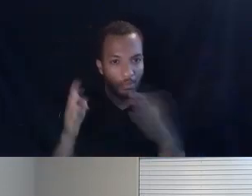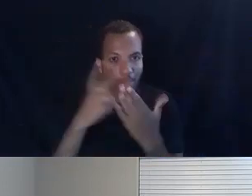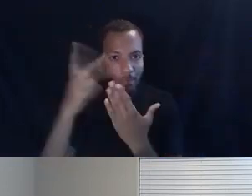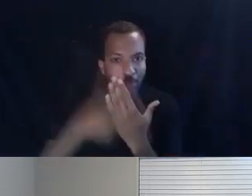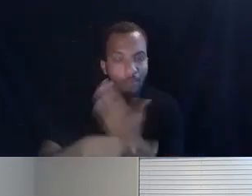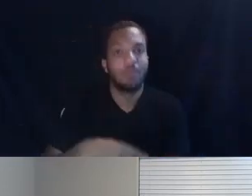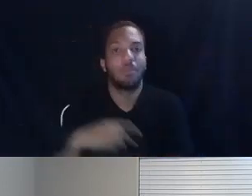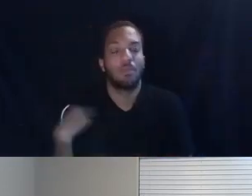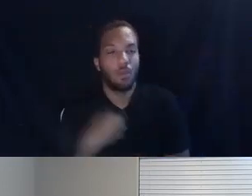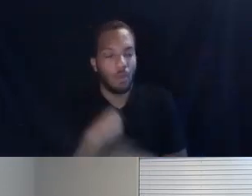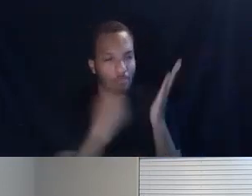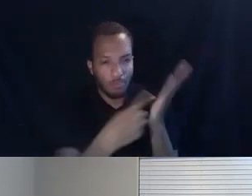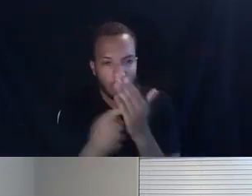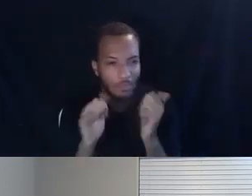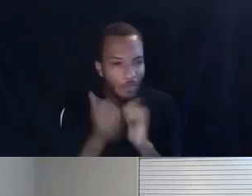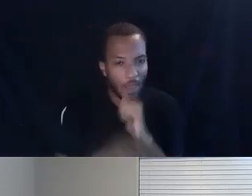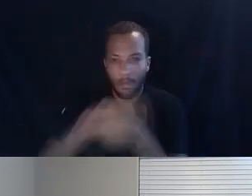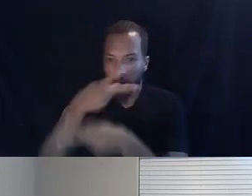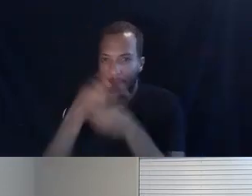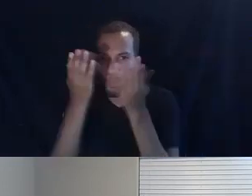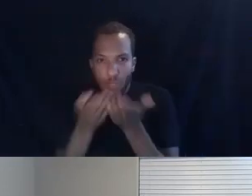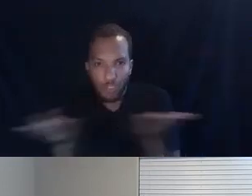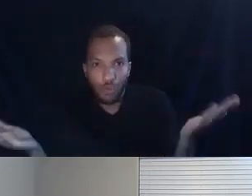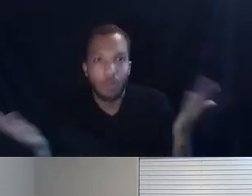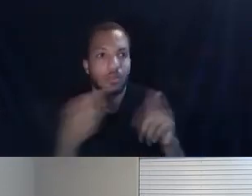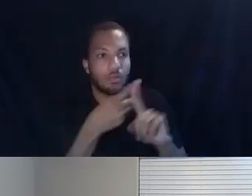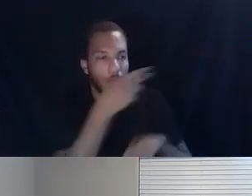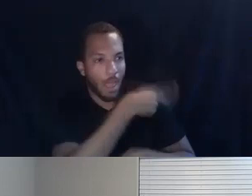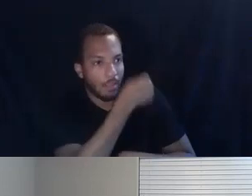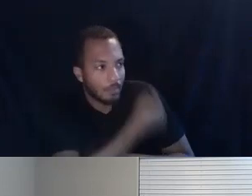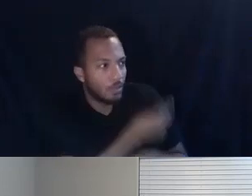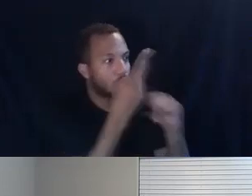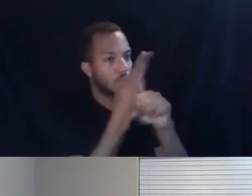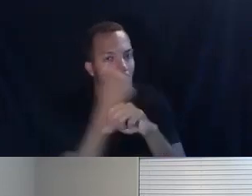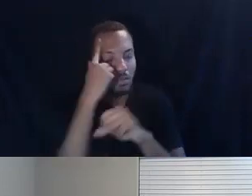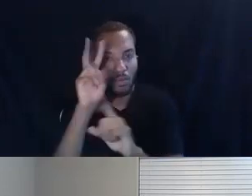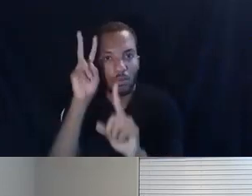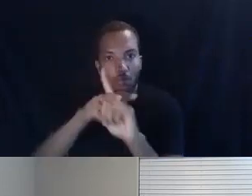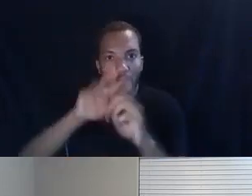how to obtain resources from hospitals community benefit, and like it was such a mystery and it really shouldn't be.